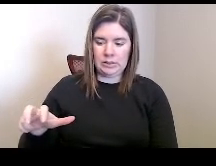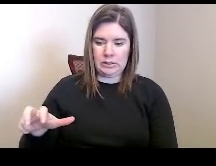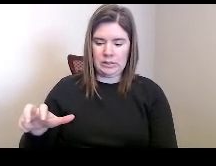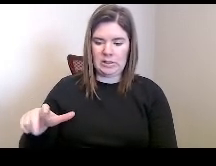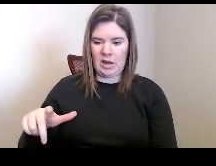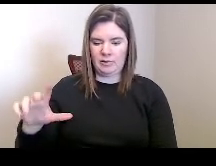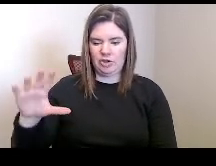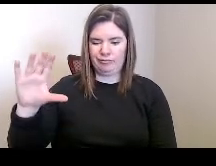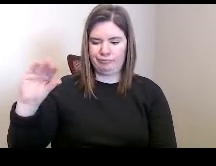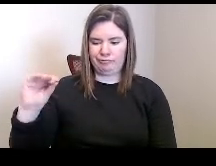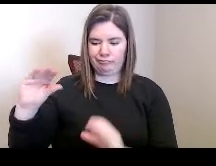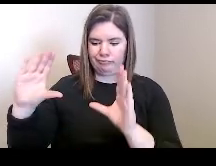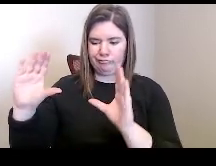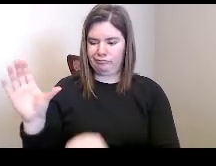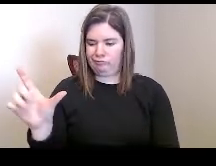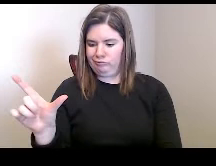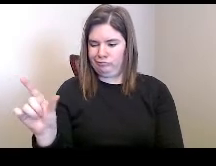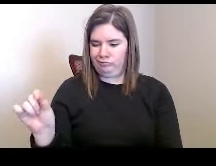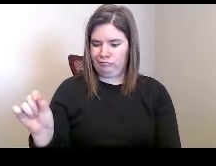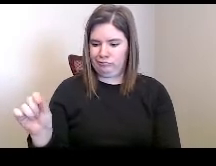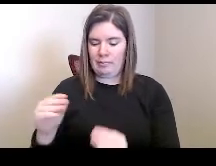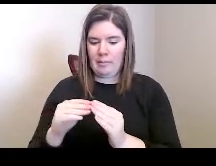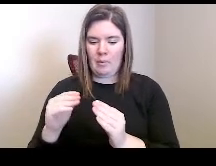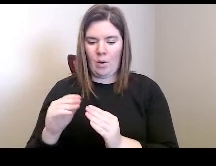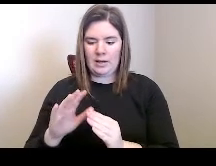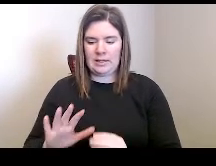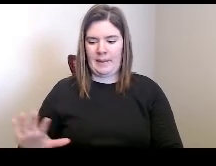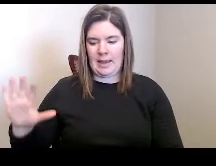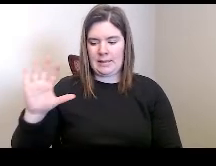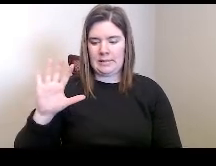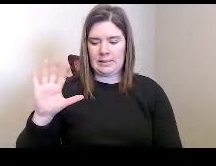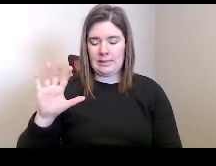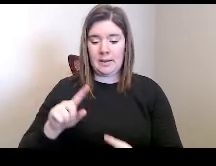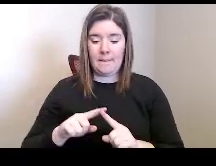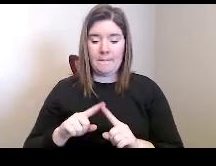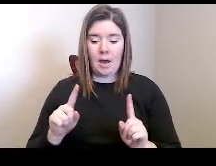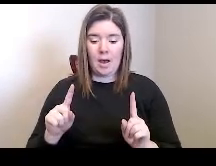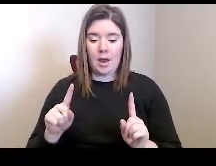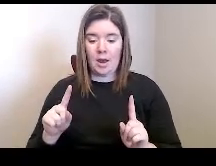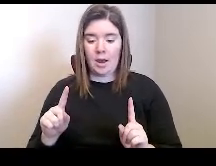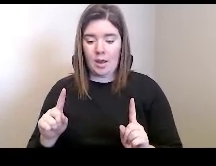give myself a little more space, but I've got a heading here called "major